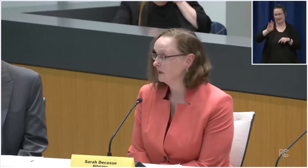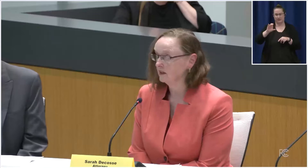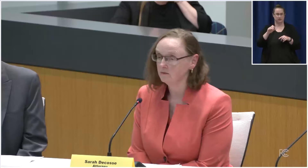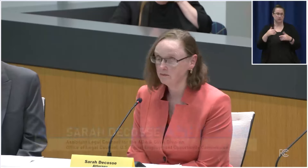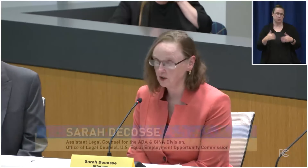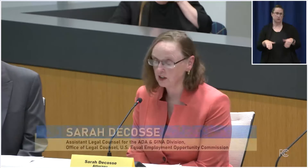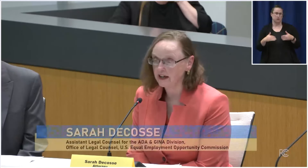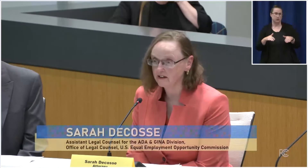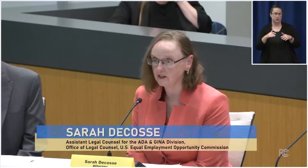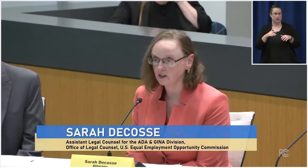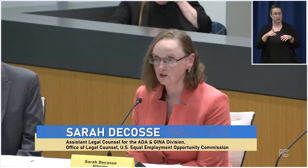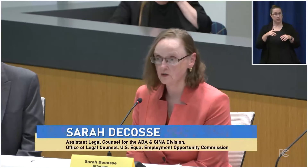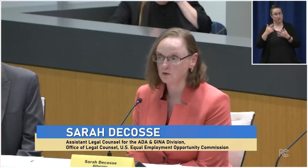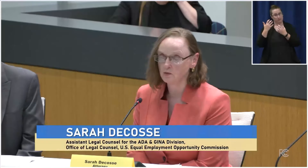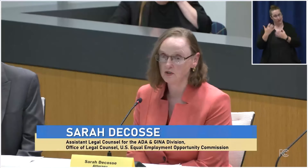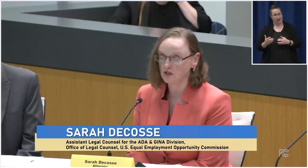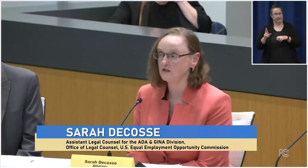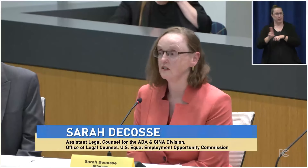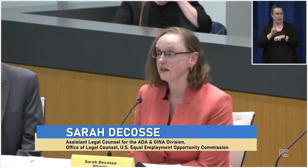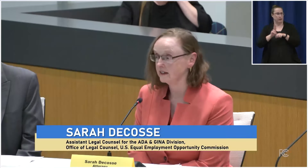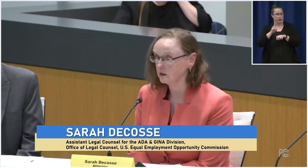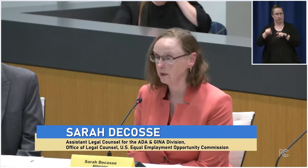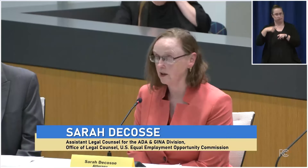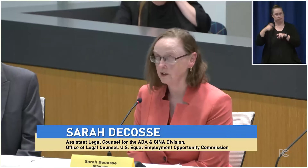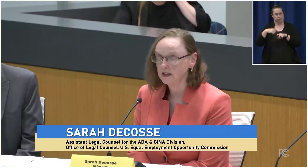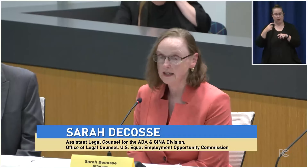RECEIVED IN THAT YEAR-LONG PERIOD OVER 1350 CALLS. ON THE LINE.